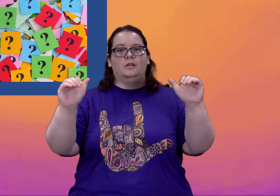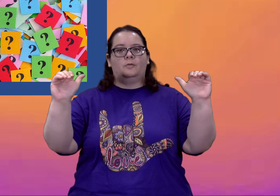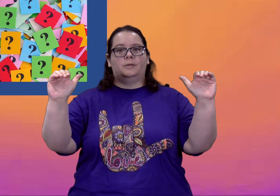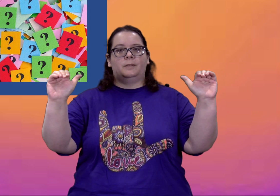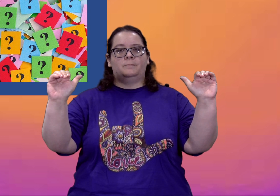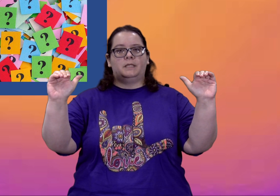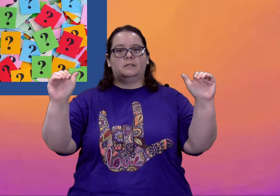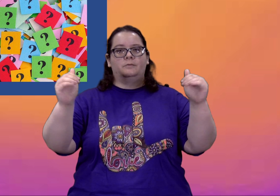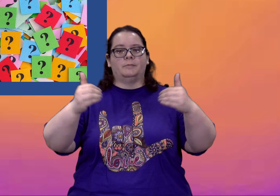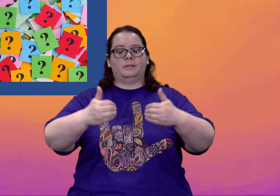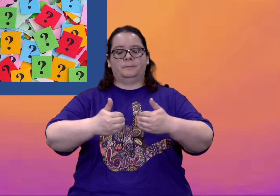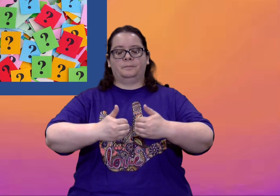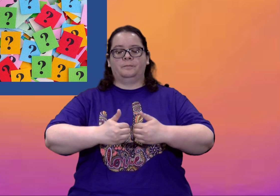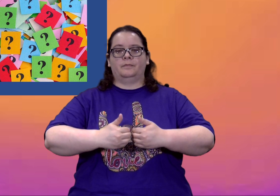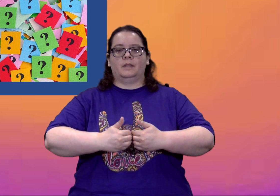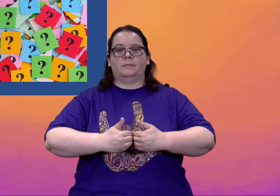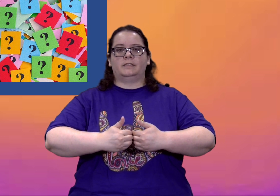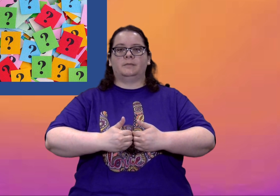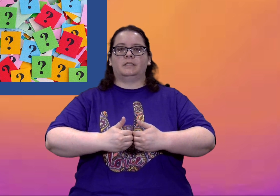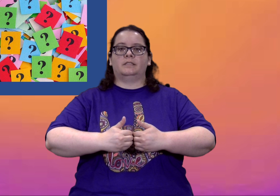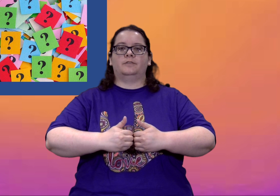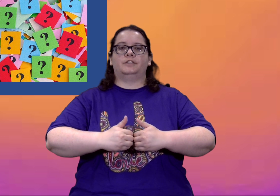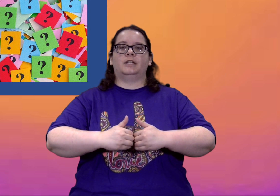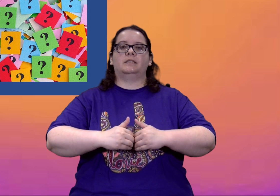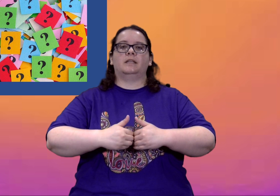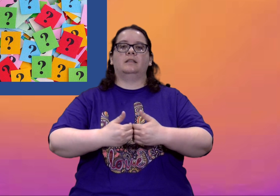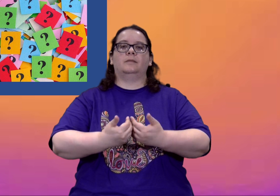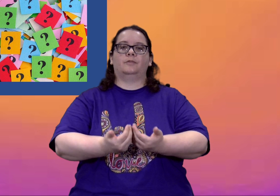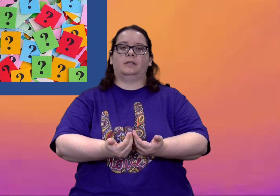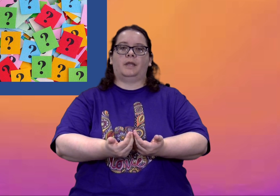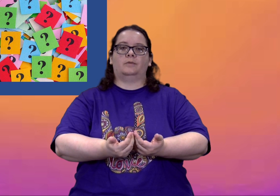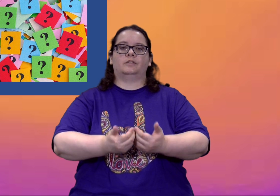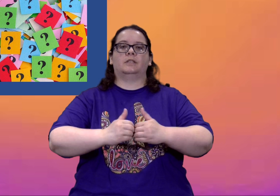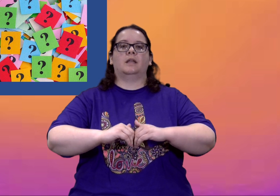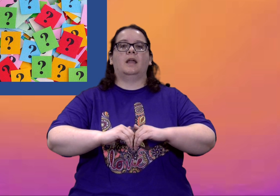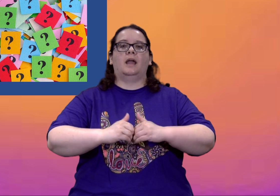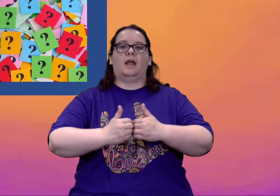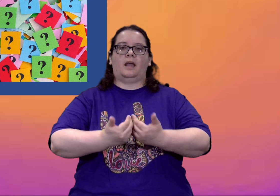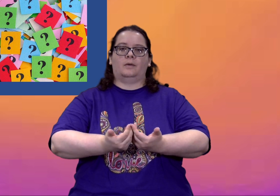open, bent B's, remember? Place them at the center of your chest and then bring them out. How.